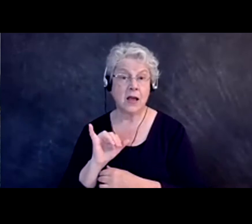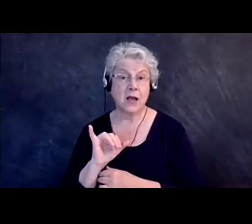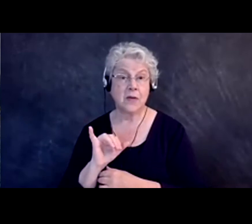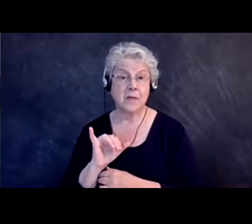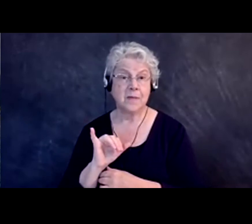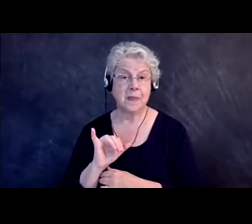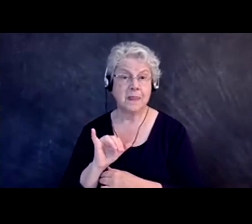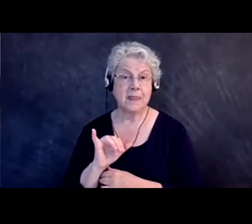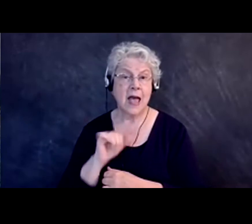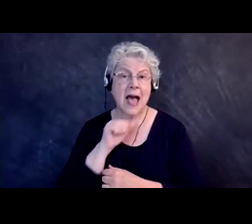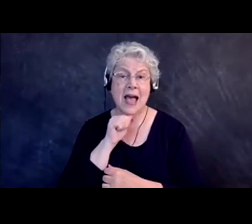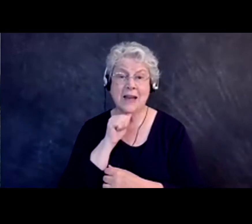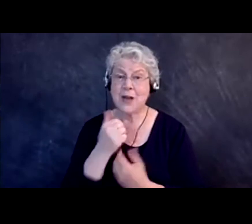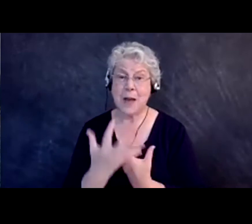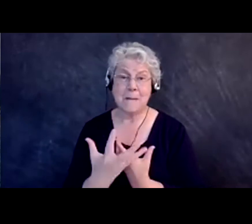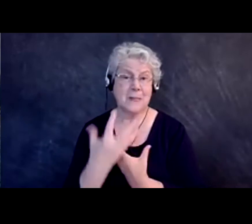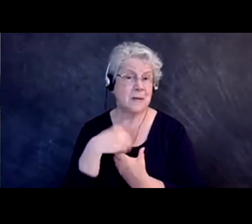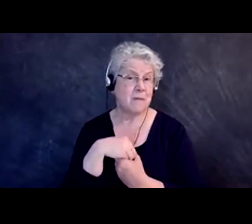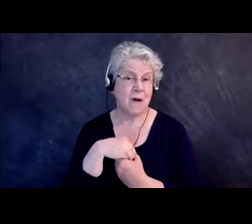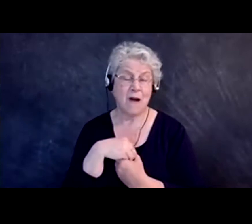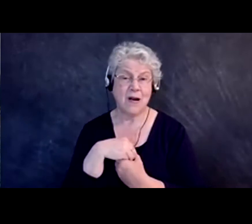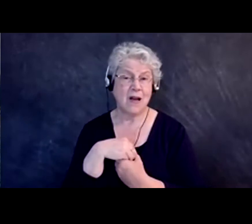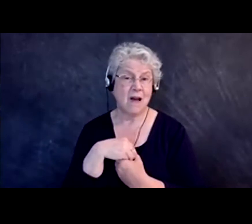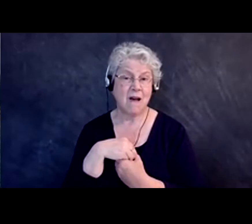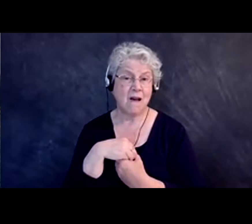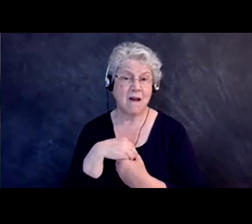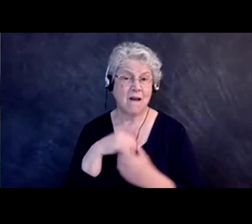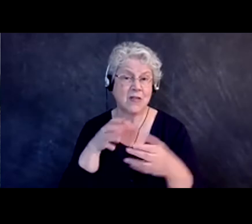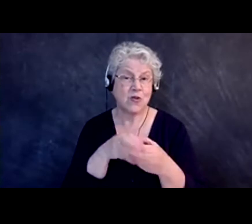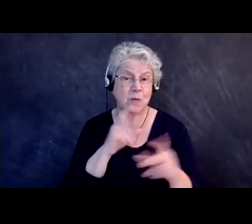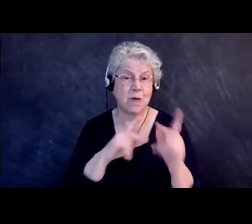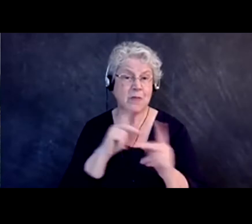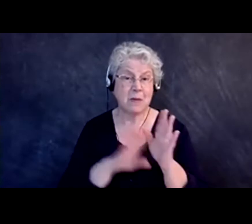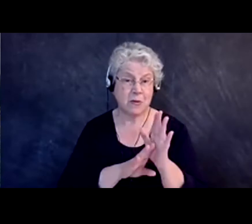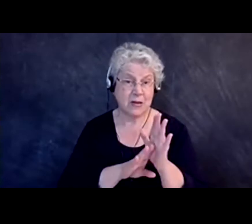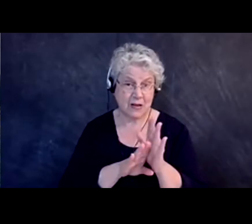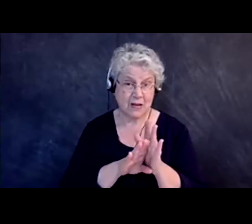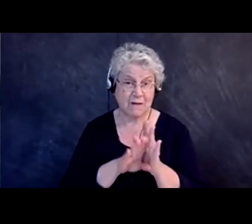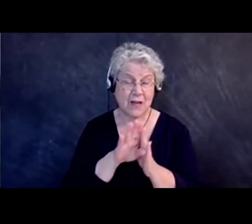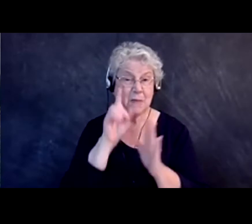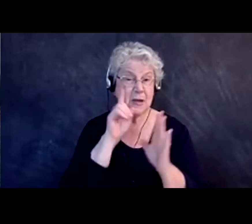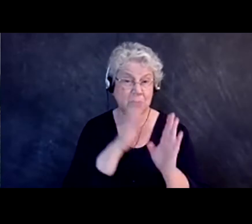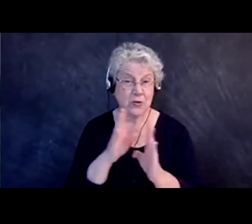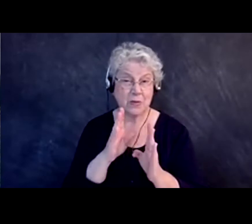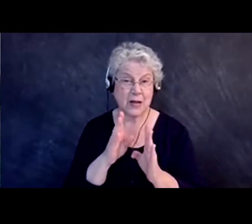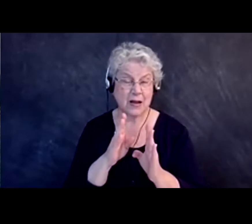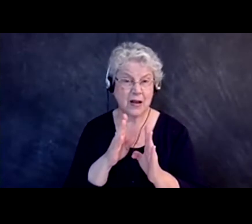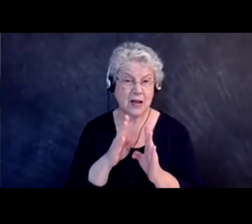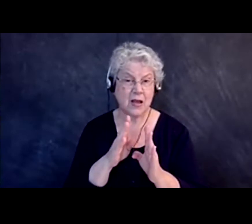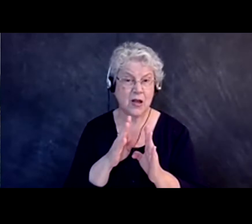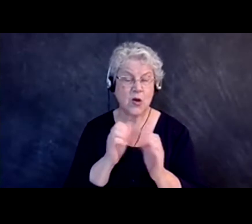part of the people who are doing up the strategic plan with chief and council, so I really don't